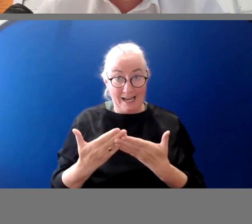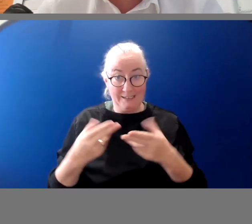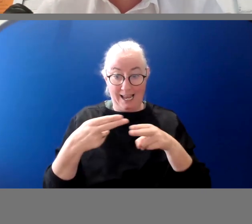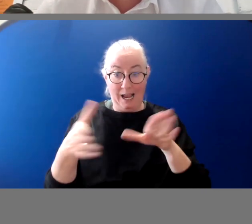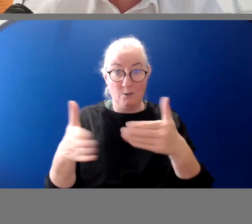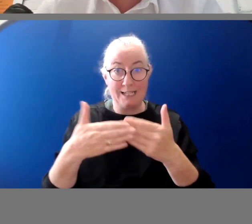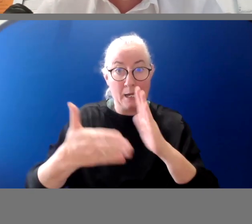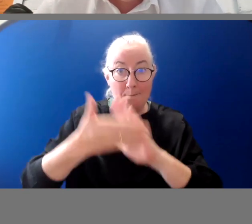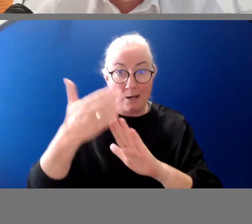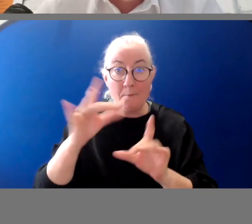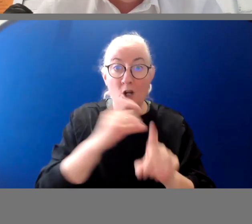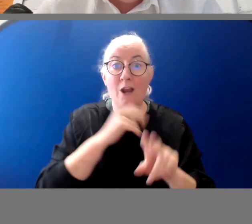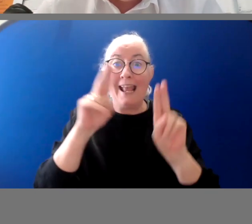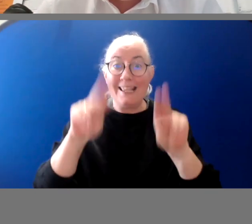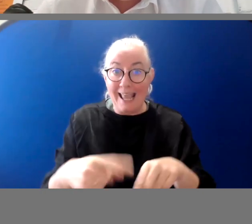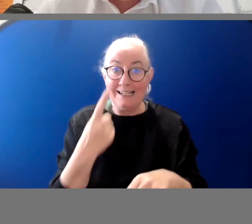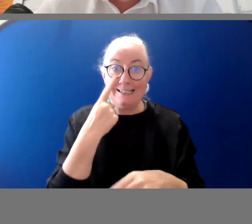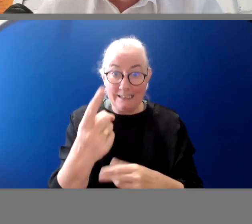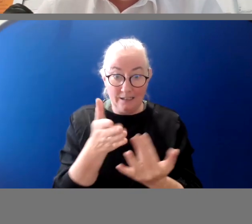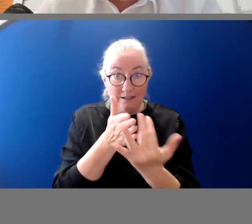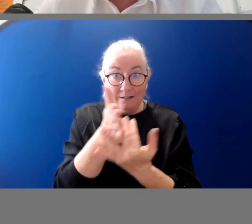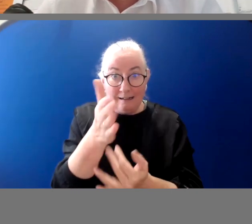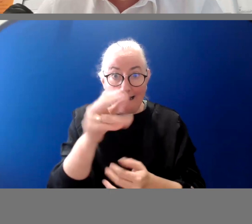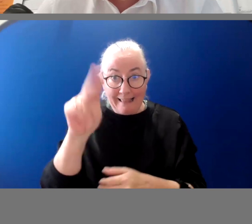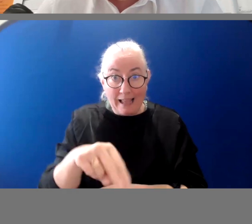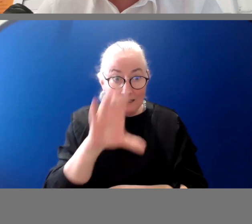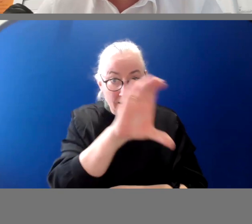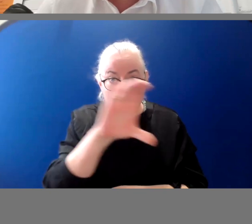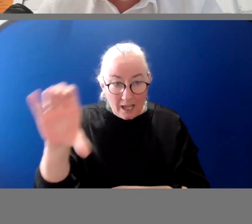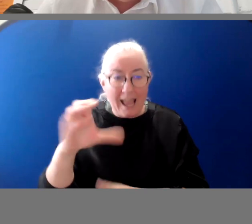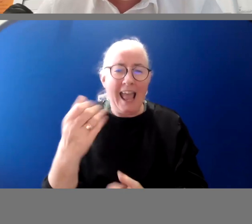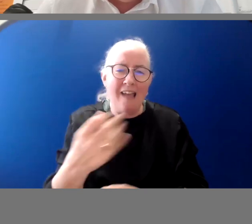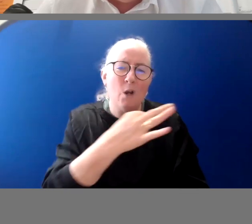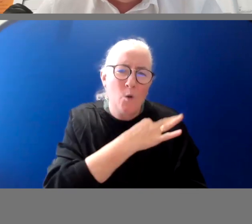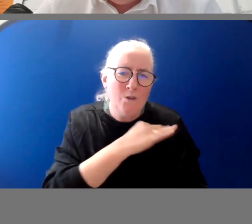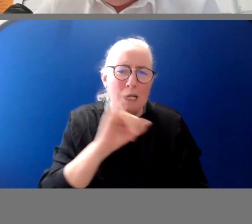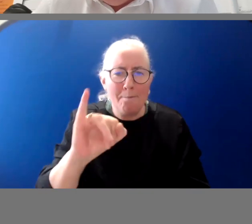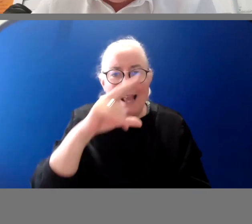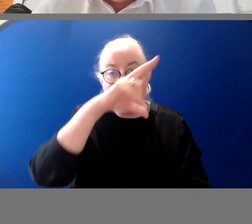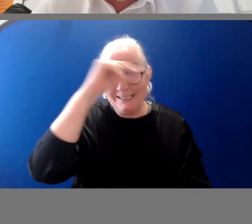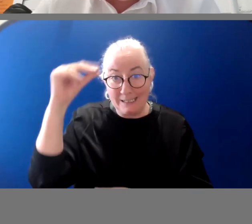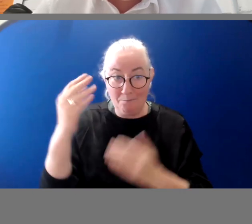you can actually see the manifestations and again some good and bad examples in the next slide we